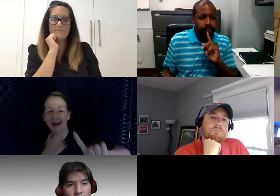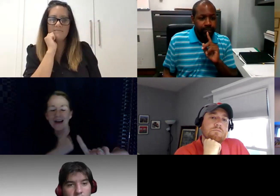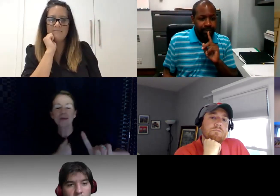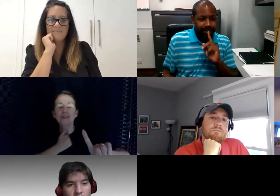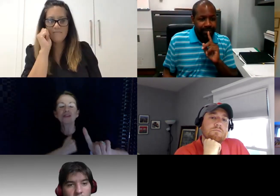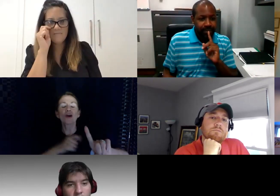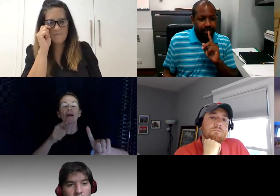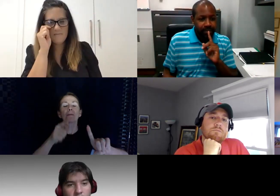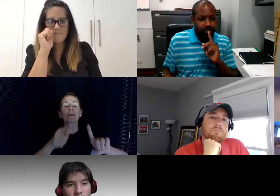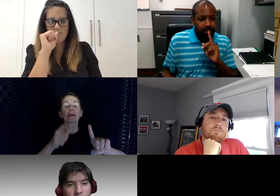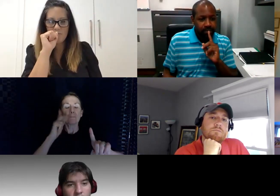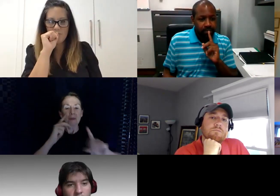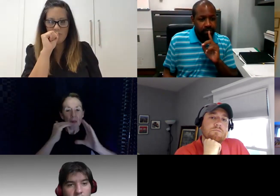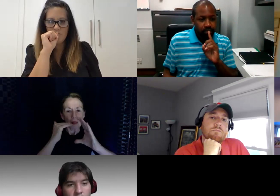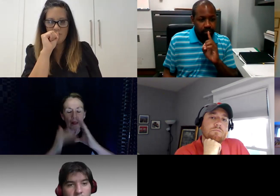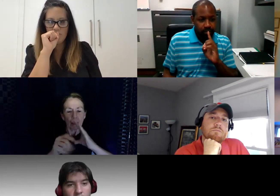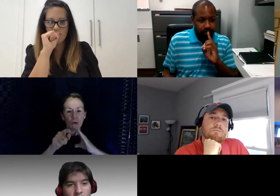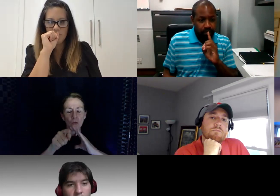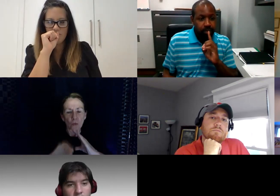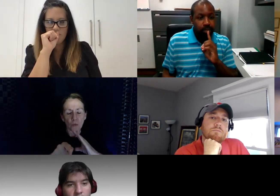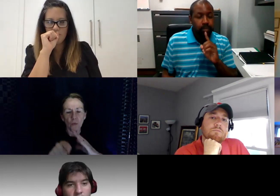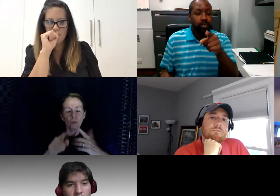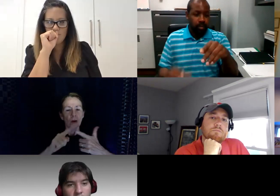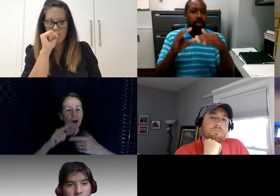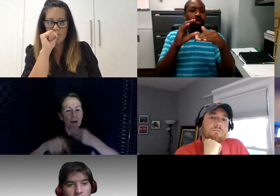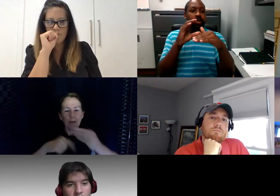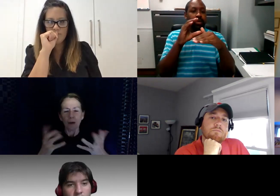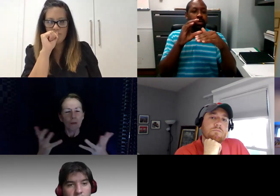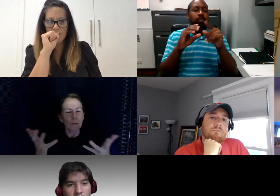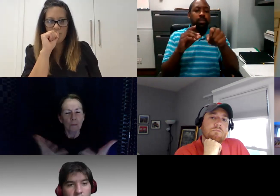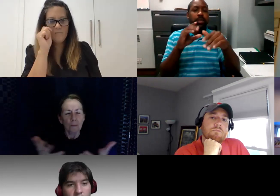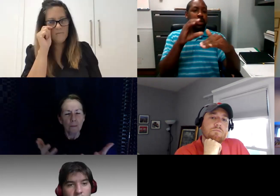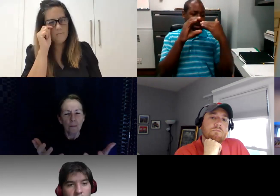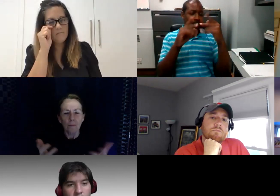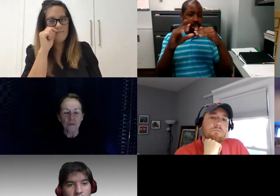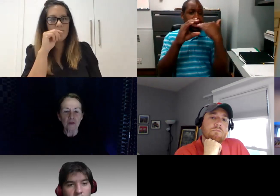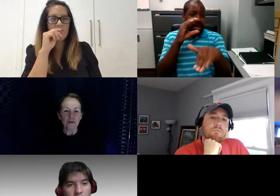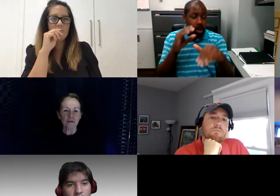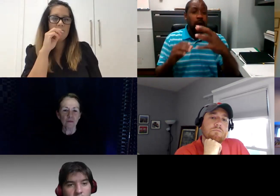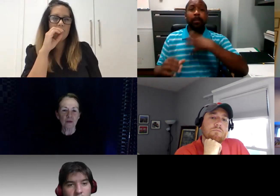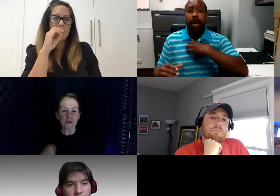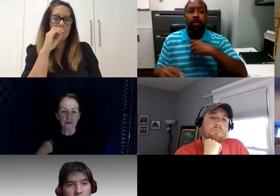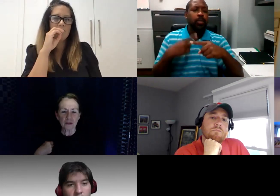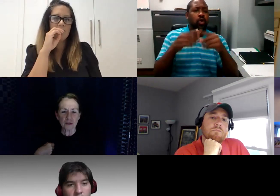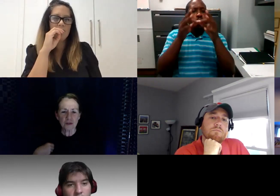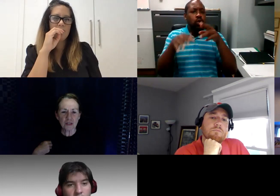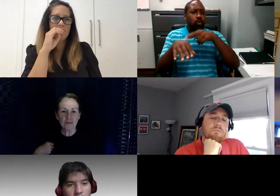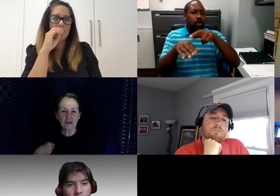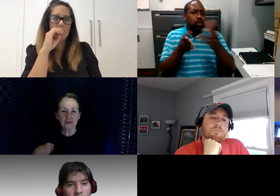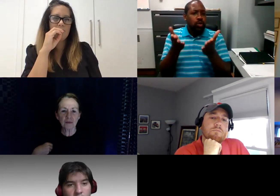AND SAYING THAT THE PERSON IS NOT RELIABLE. AND IT'S IMPORTANT TO LISTEN. I DID GET E-MAILS FROM PEOPLE, AND THERE WERE COMPLAINTS.